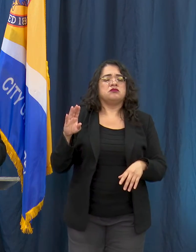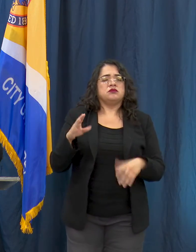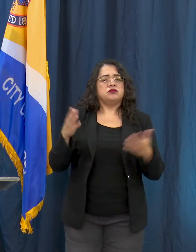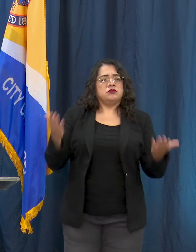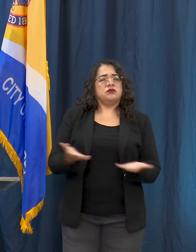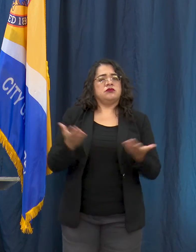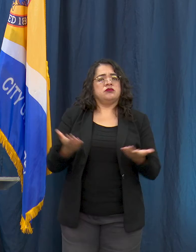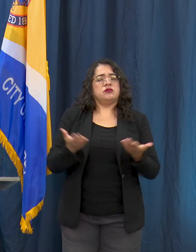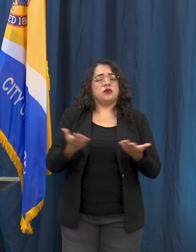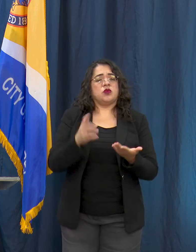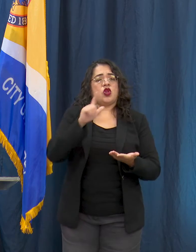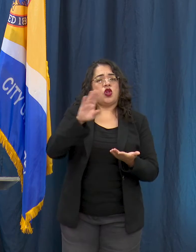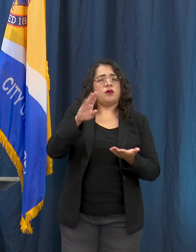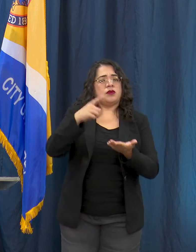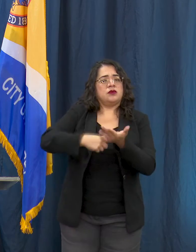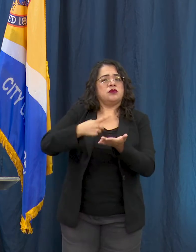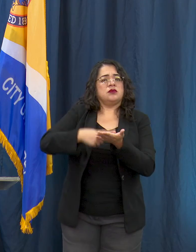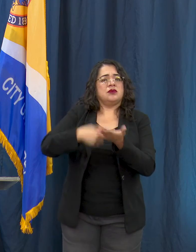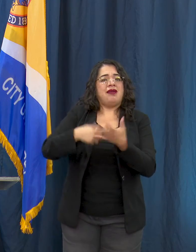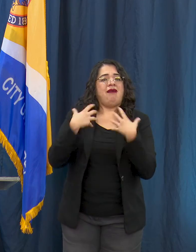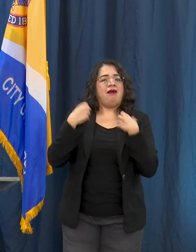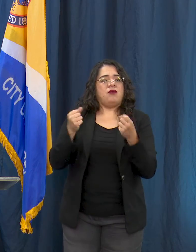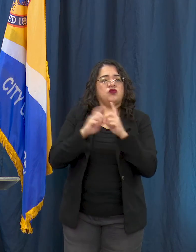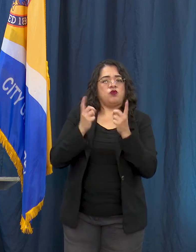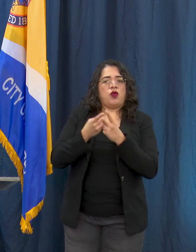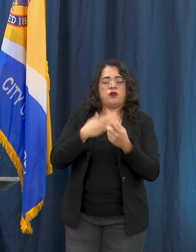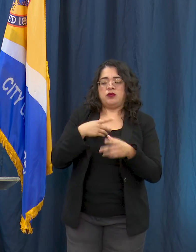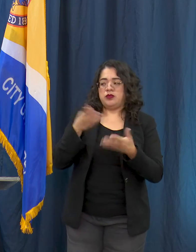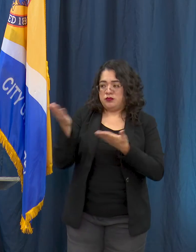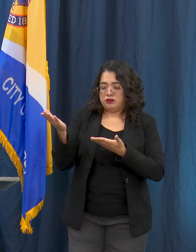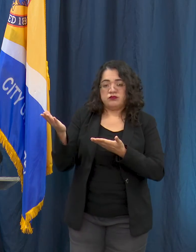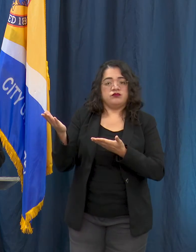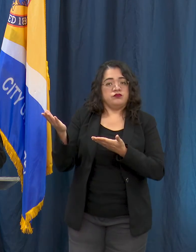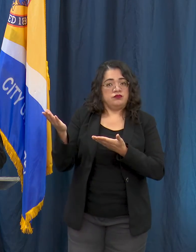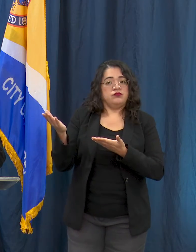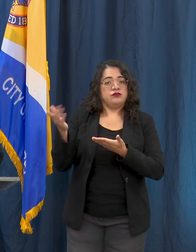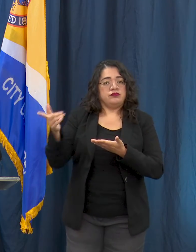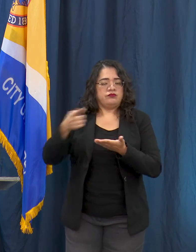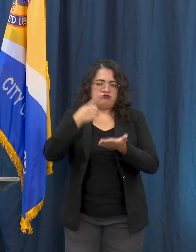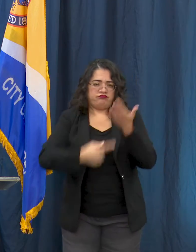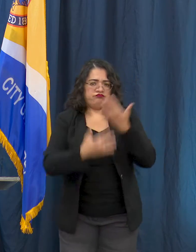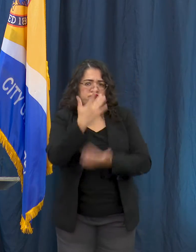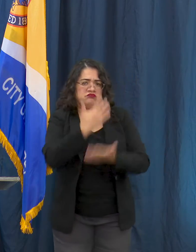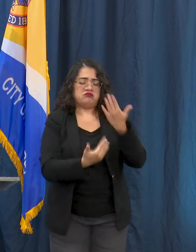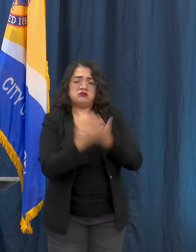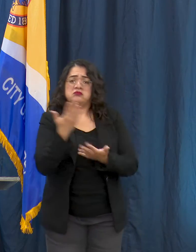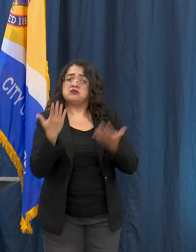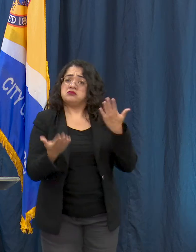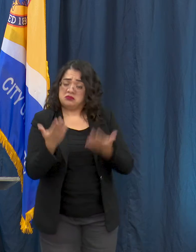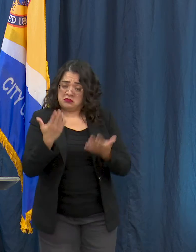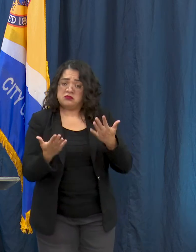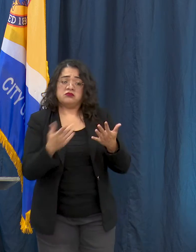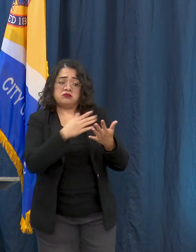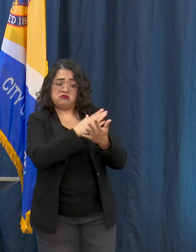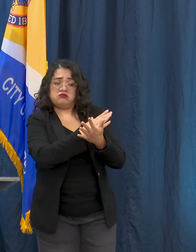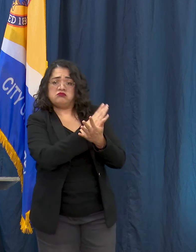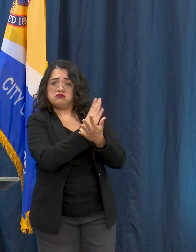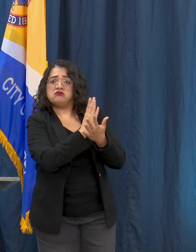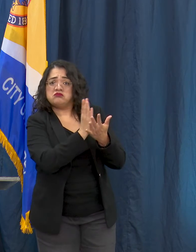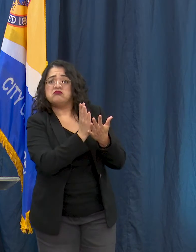discussed by the health professionals. It could certainly be that some of those industries